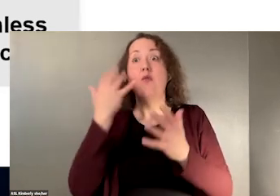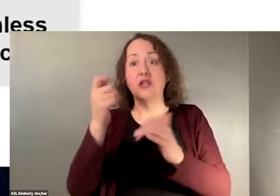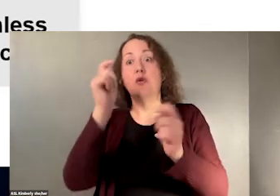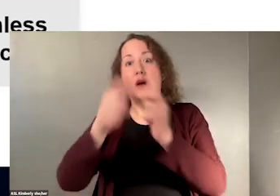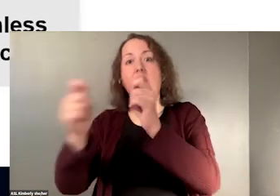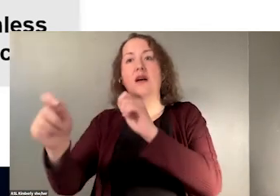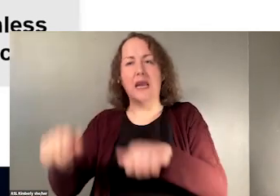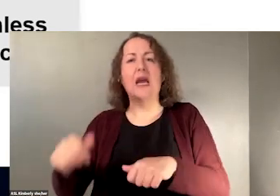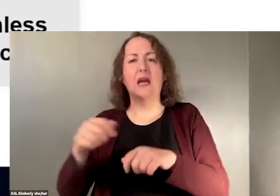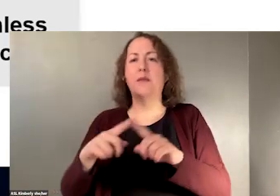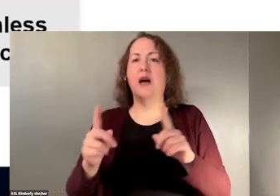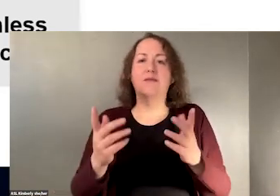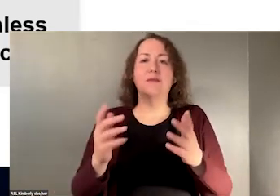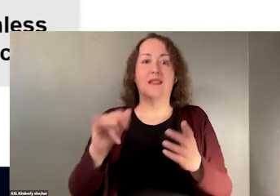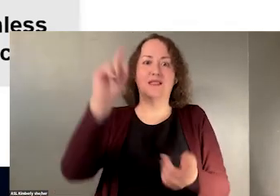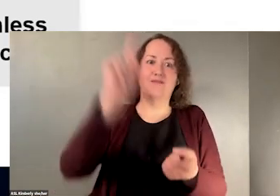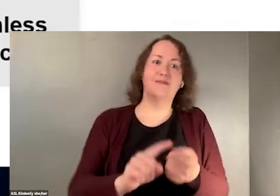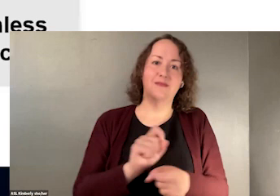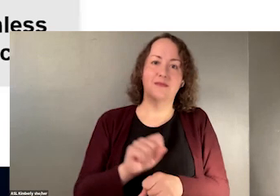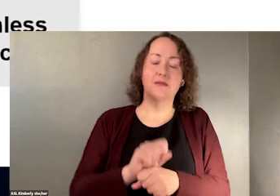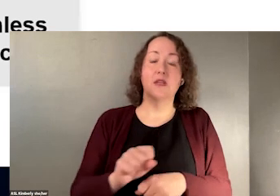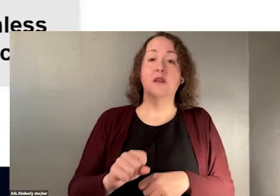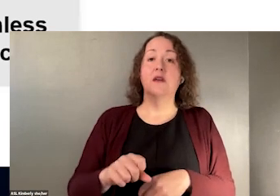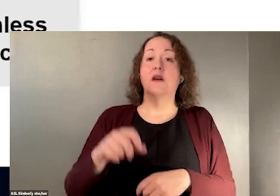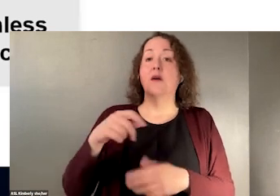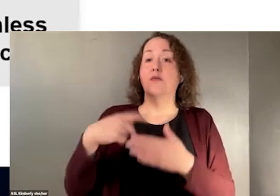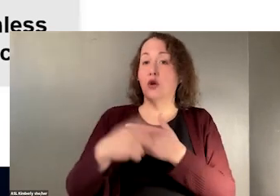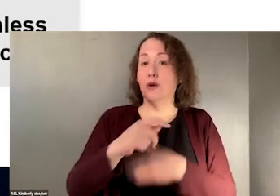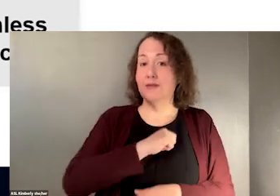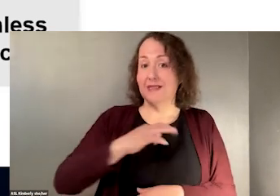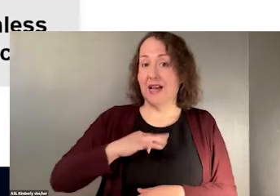This also reduces burden from program staff as they are looking to make sure